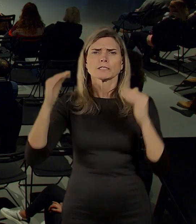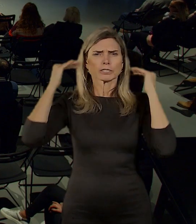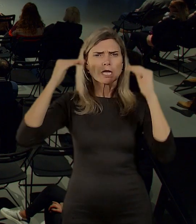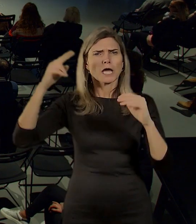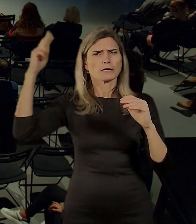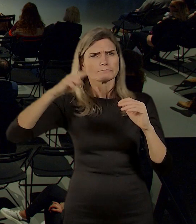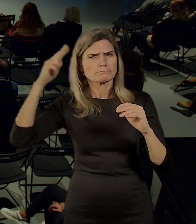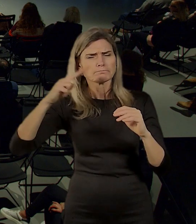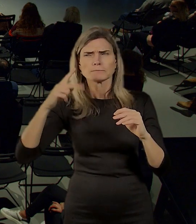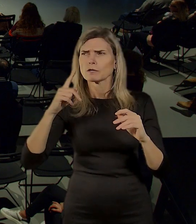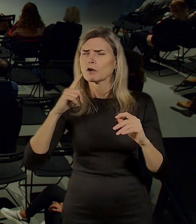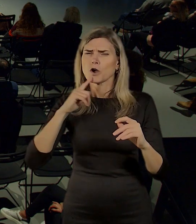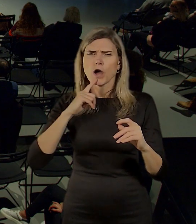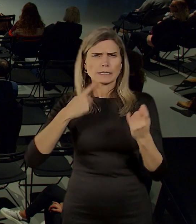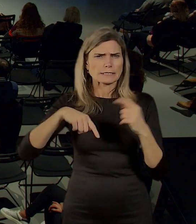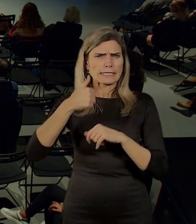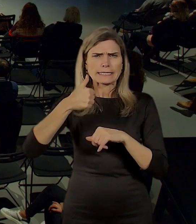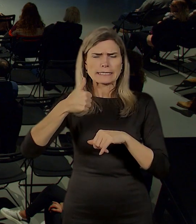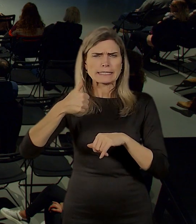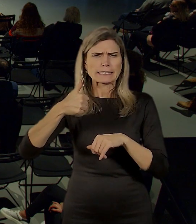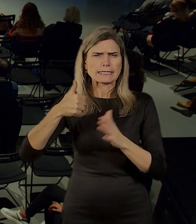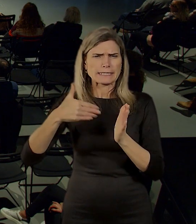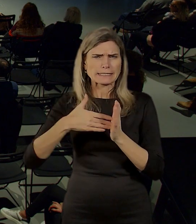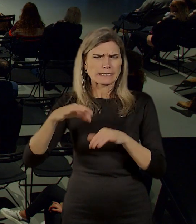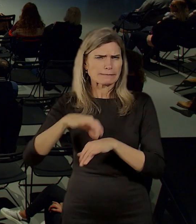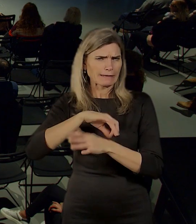how you plan to deal with it in the future. If you are planning, I don't know,